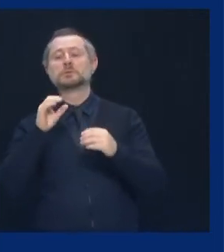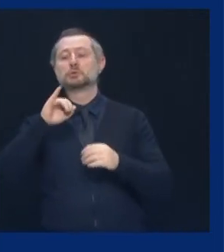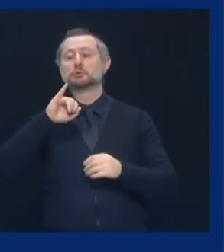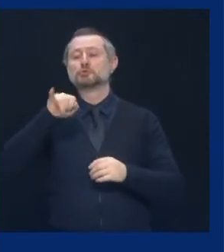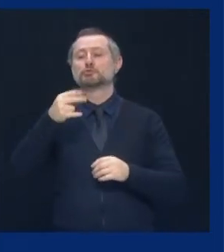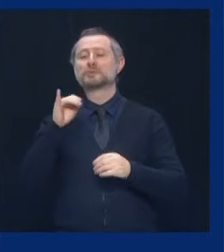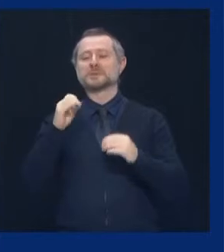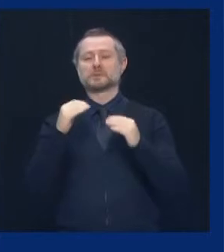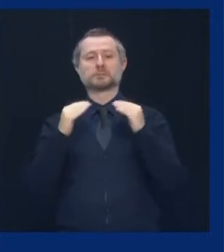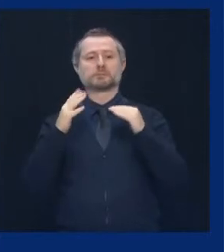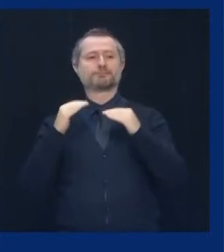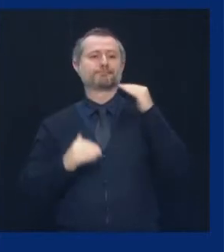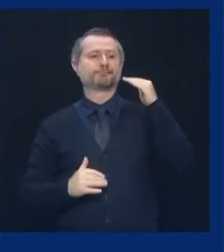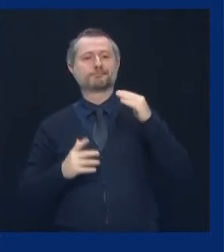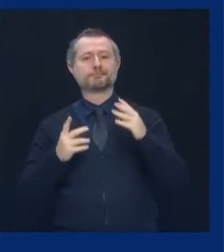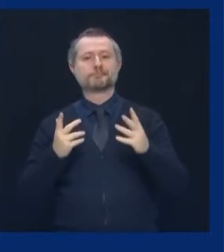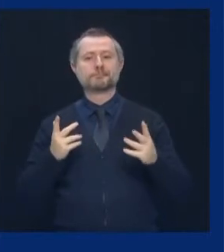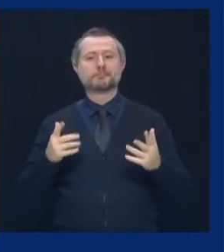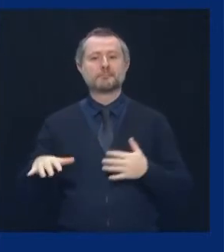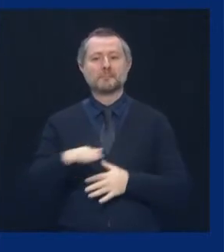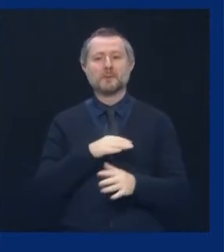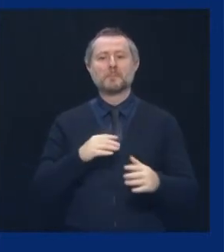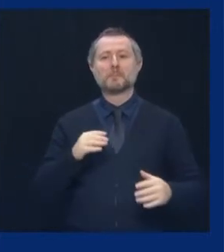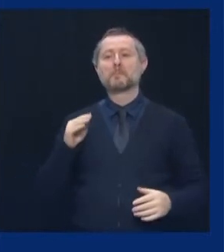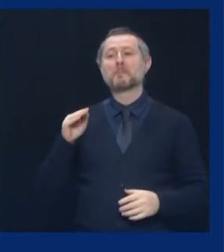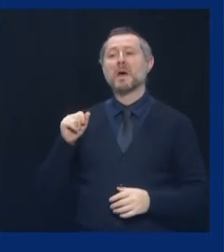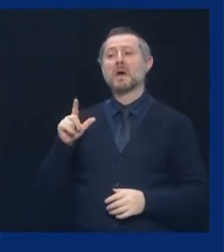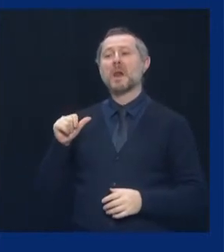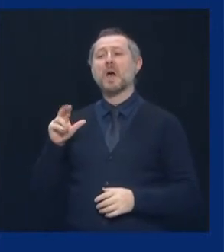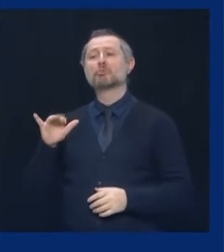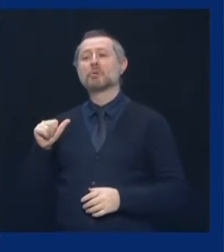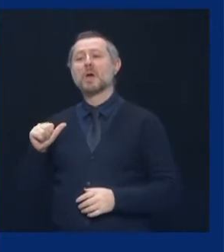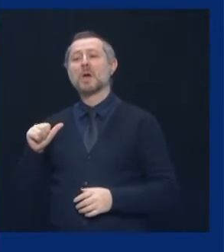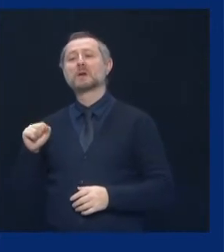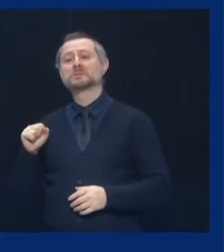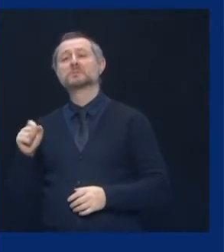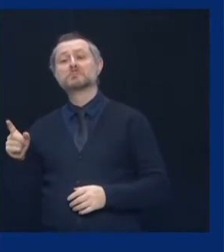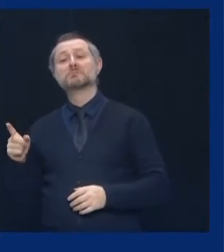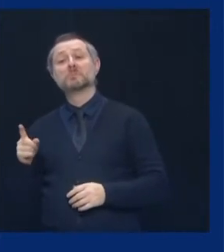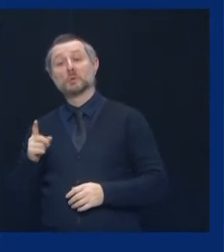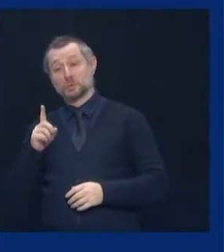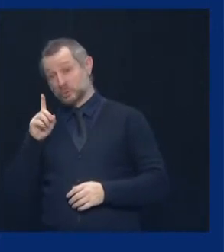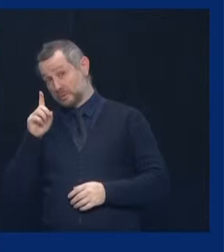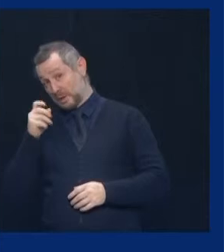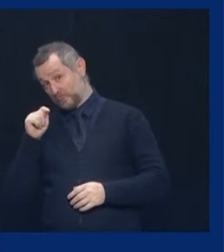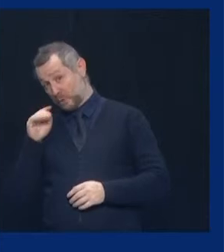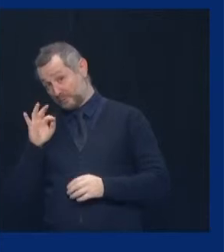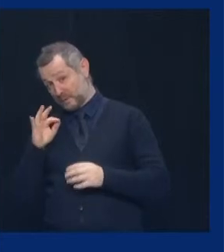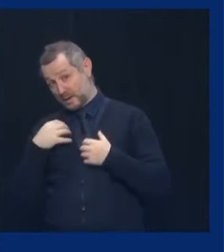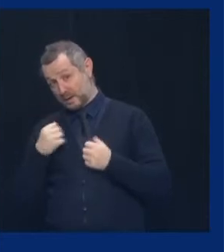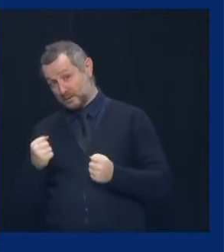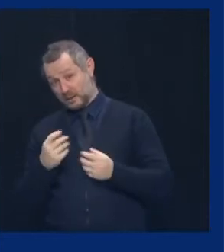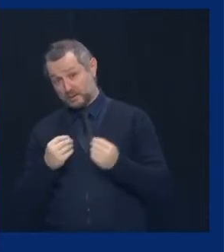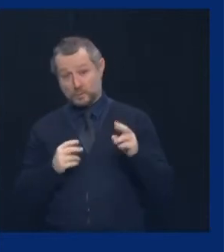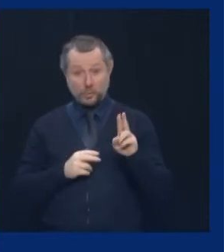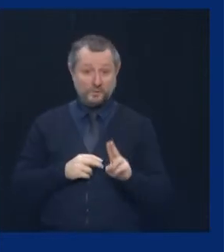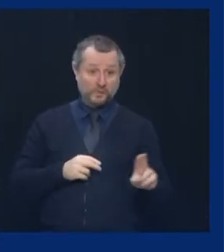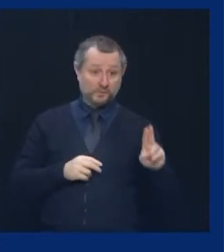SHE'S ASKING ABOUT THE RACIAL DISPARITY STUDY THAT WE ANNOUNCED IN THE SPRING. THE STATE DEPARTMENT OF